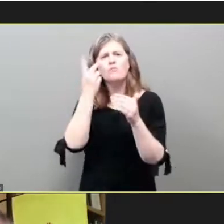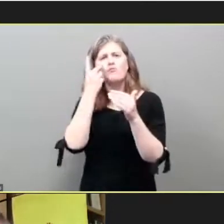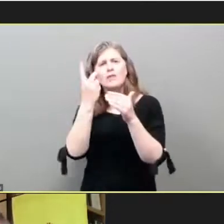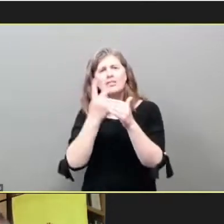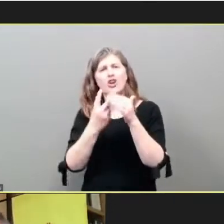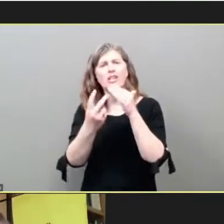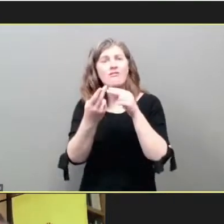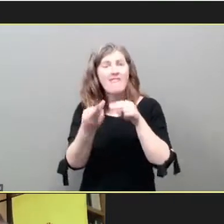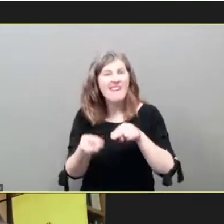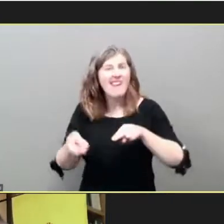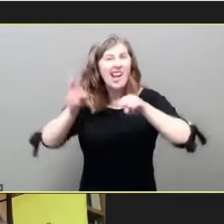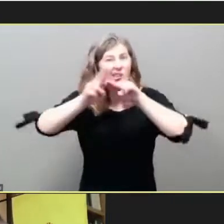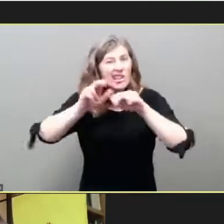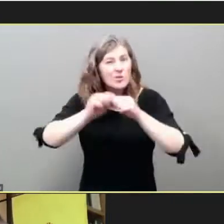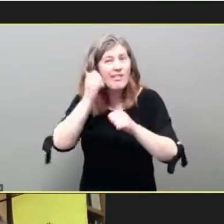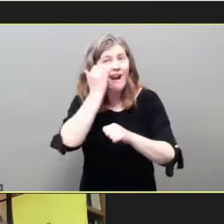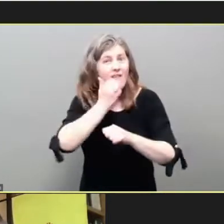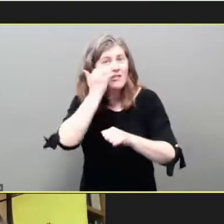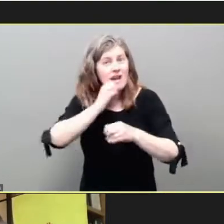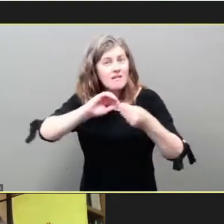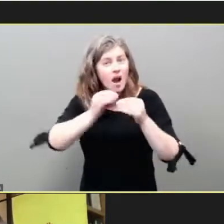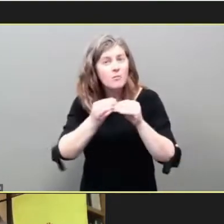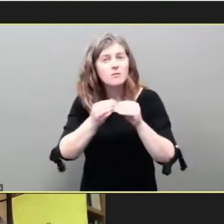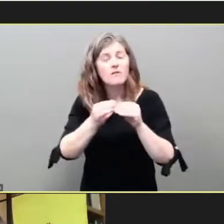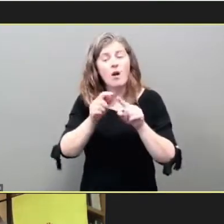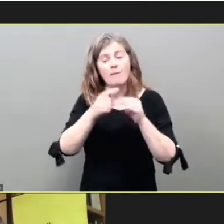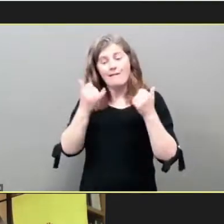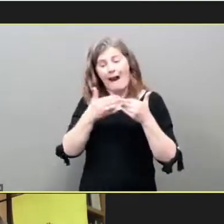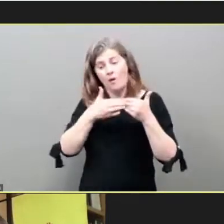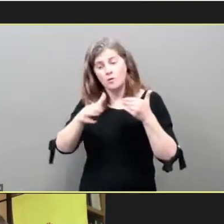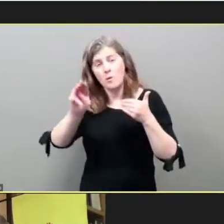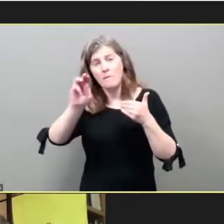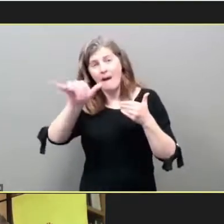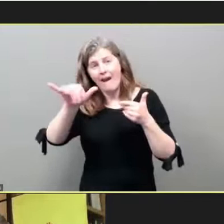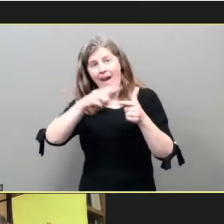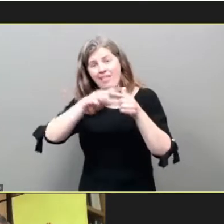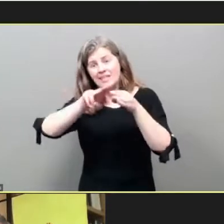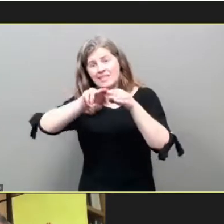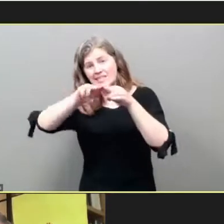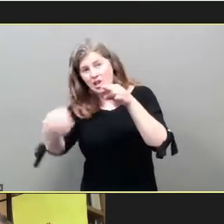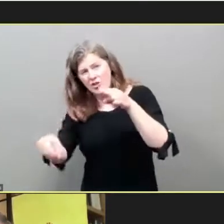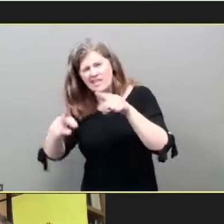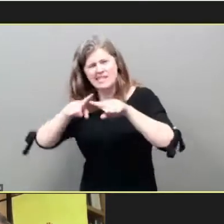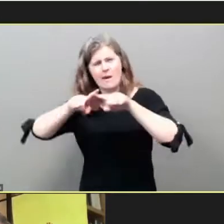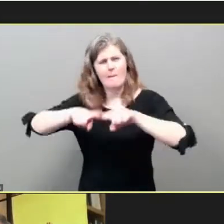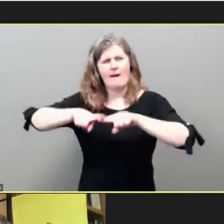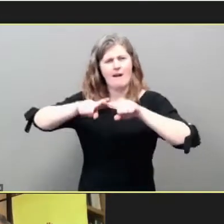in daily cases through May followed by a decrease depending on the progress of